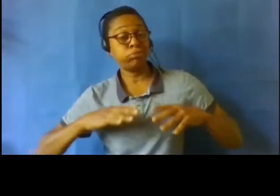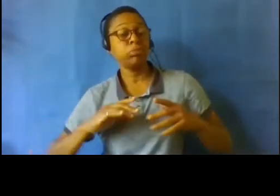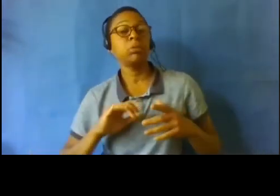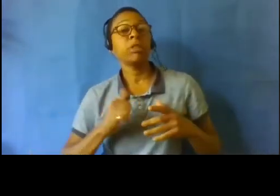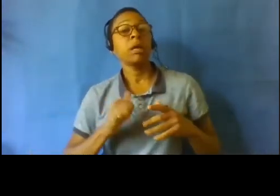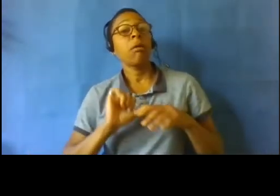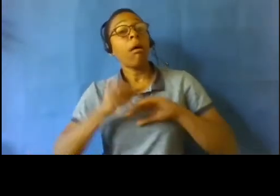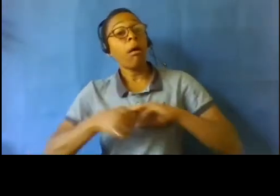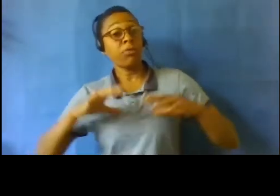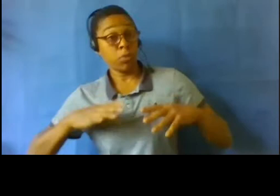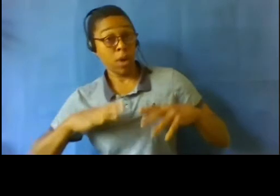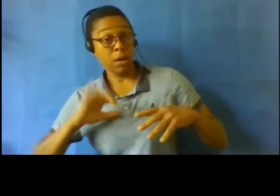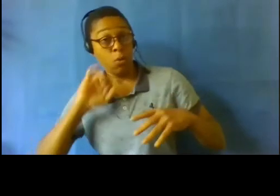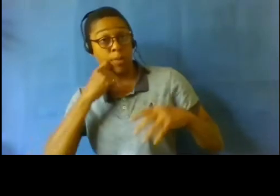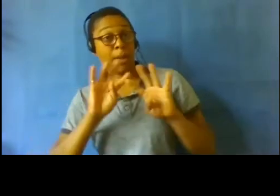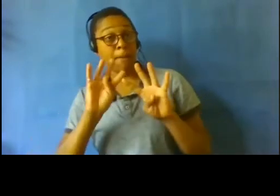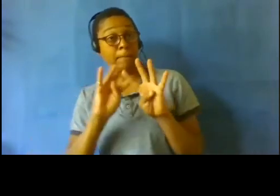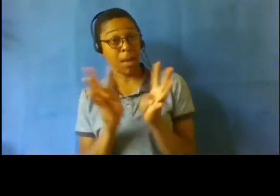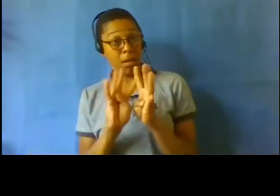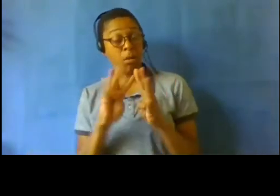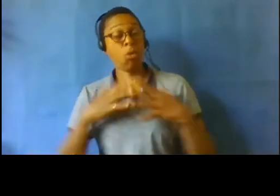there will be an opportunity to ask questions at the end of the